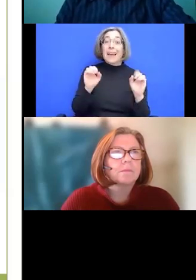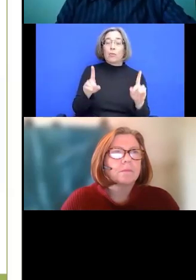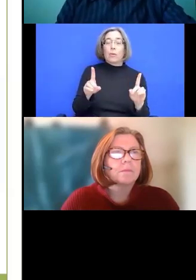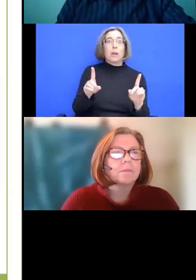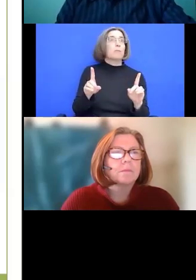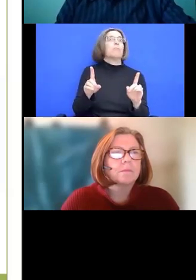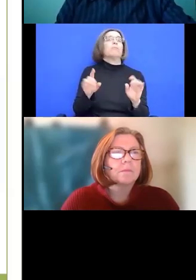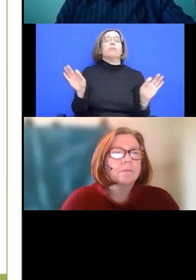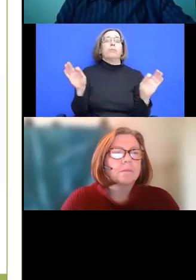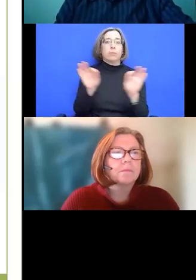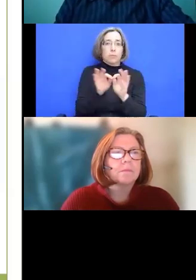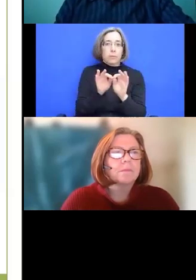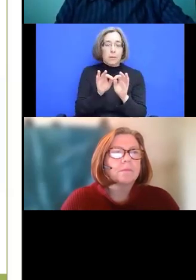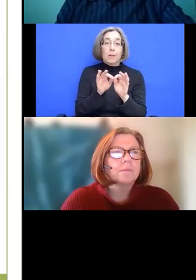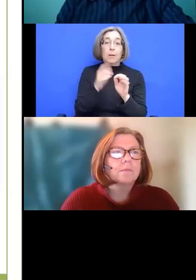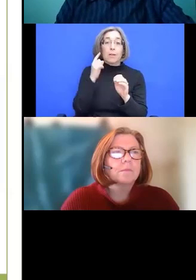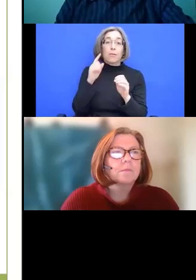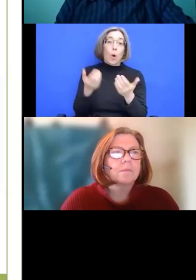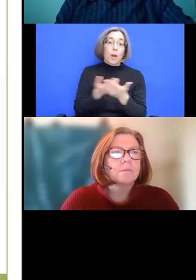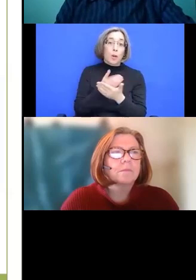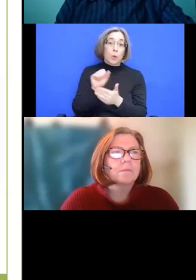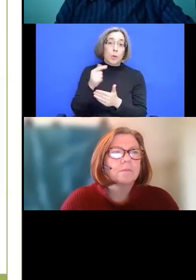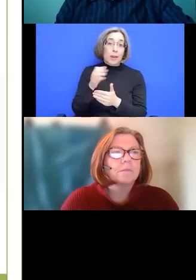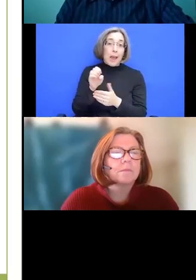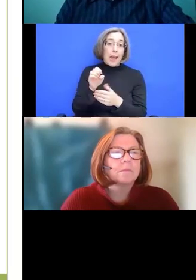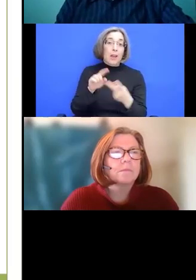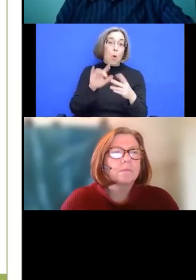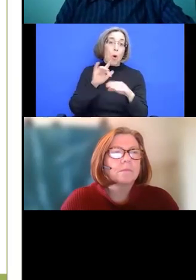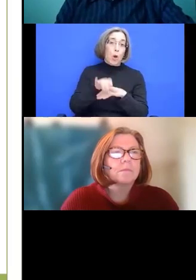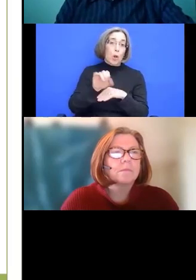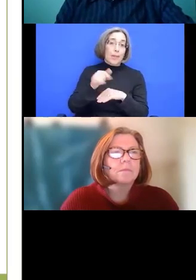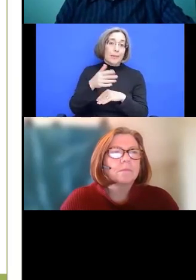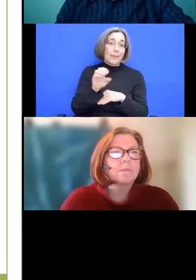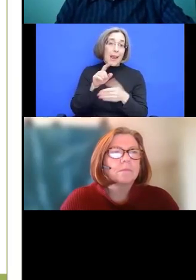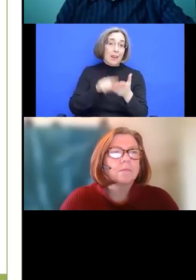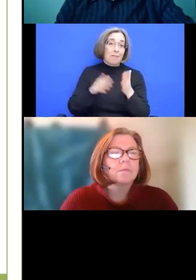If you're a new stage investigator or early stage investigator, that has to be up to date and accurate